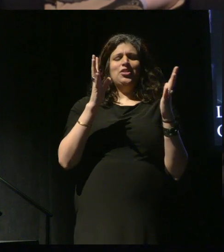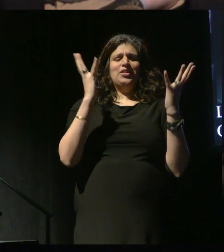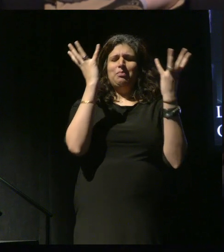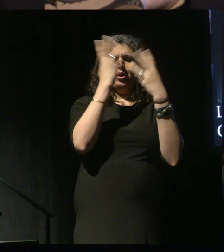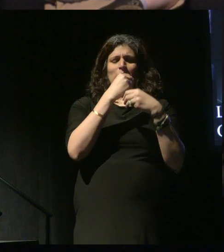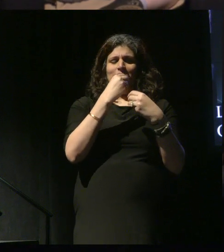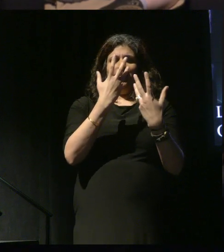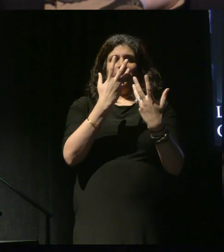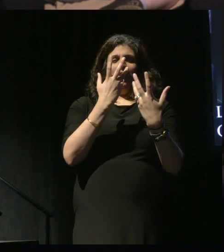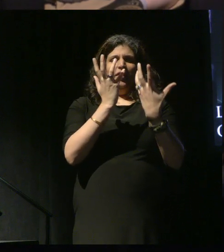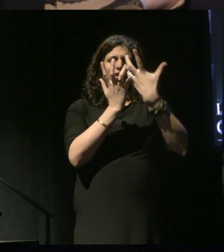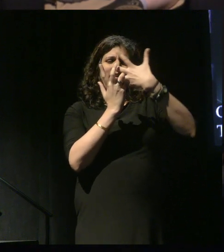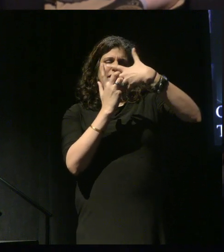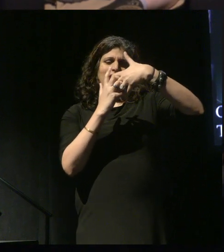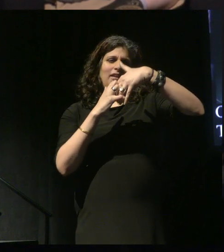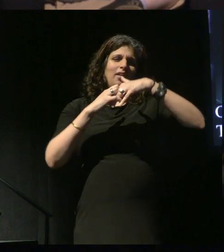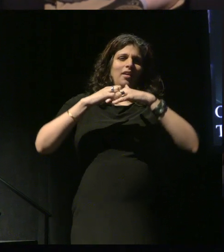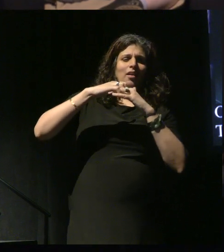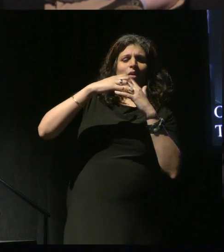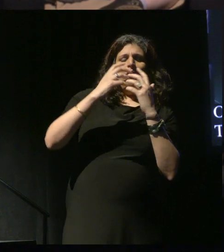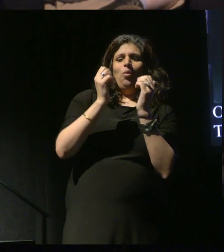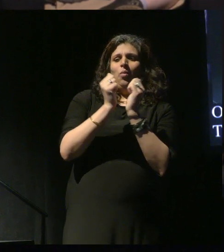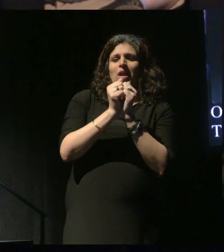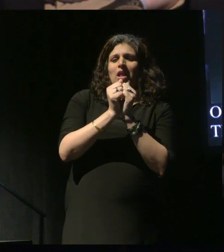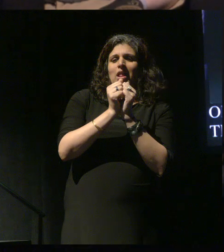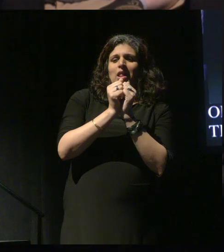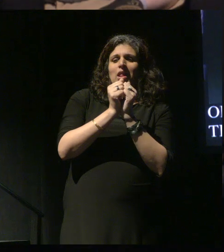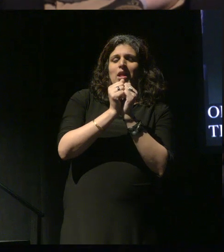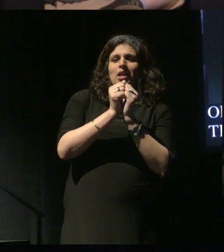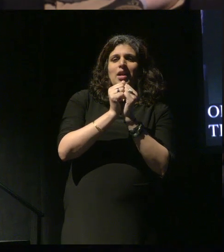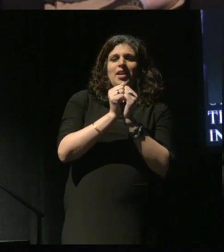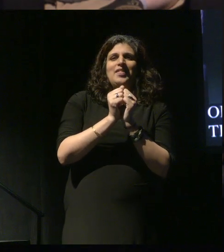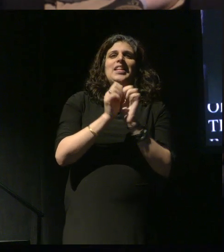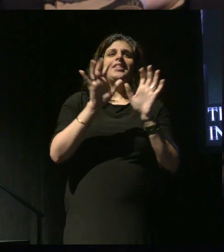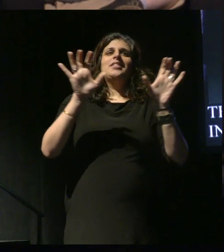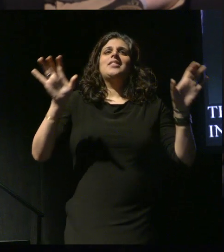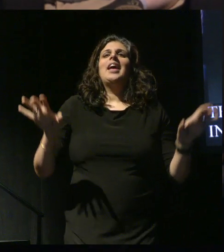They're interspersed as well with these kind of exercises. Mm-mm.